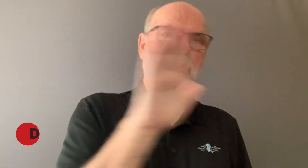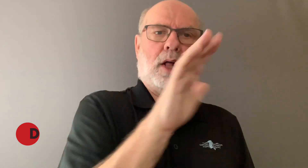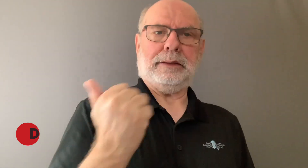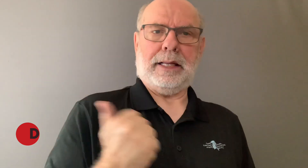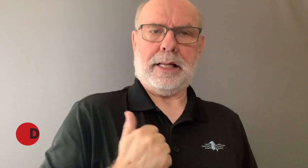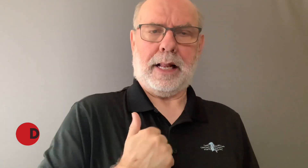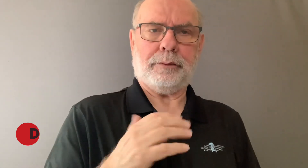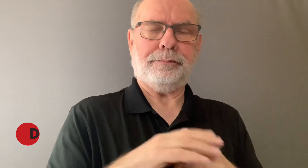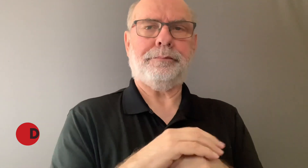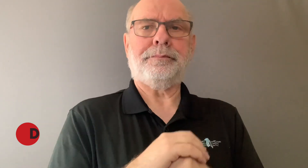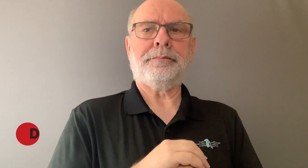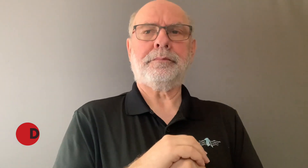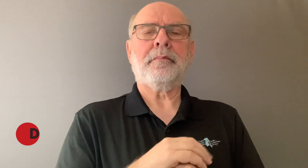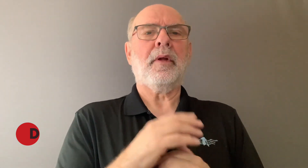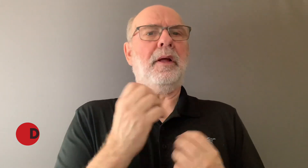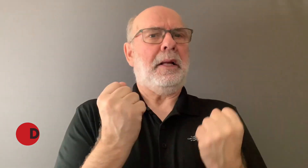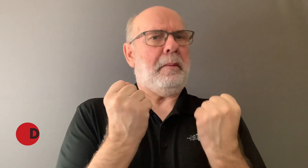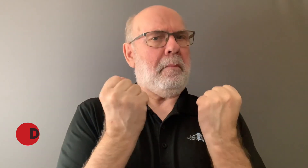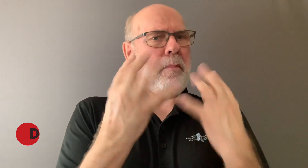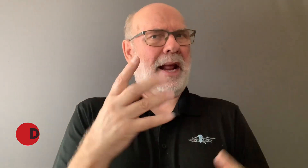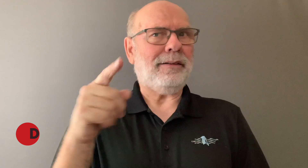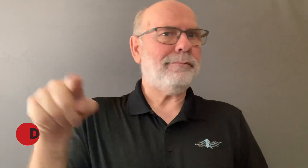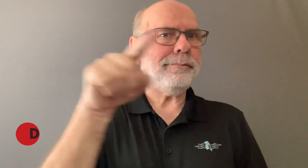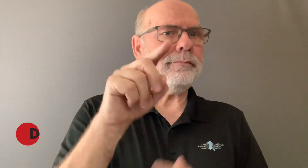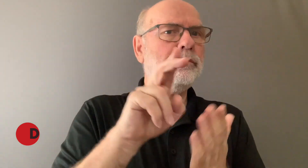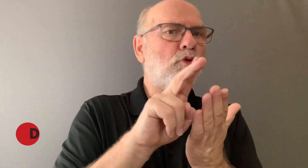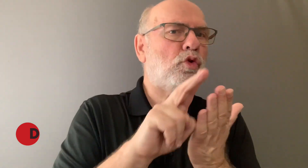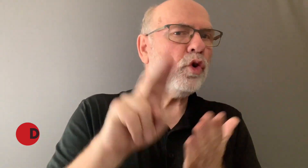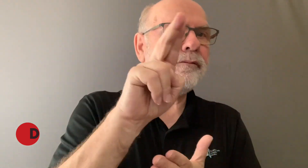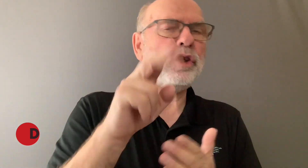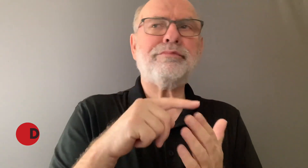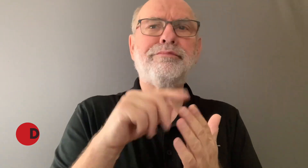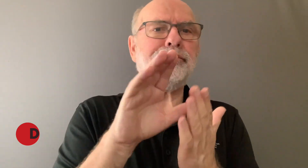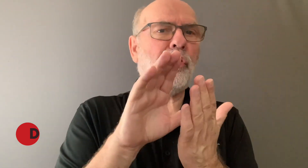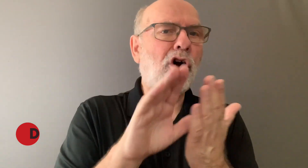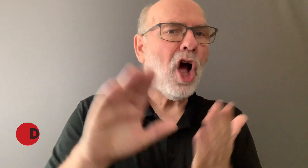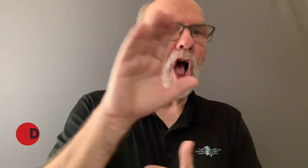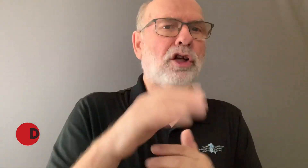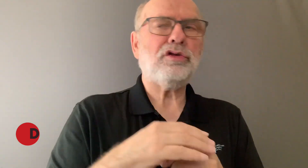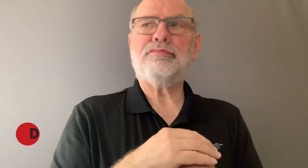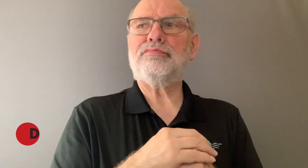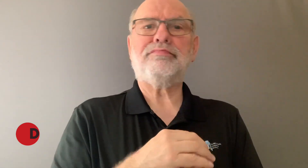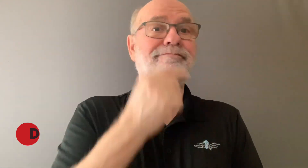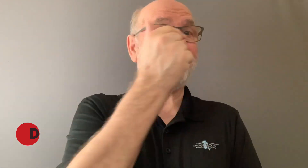across the country? Many universities, colleges, governments